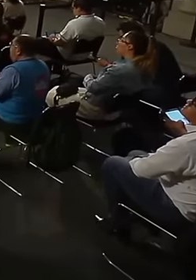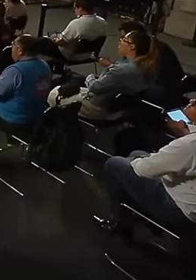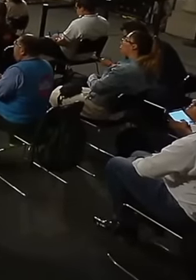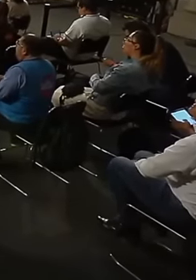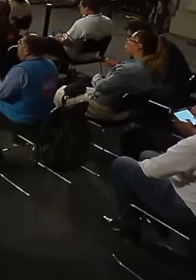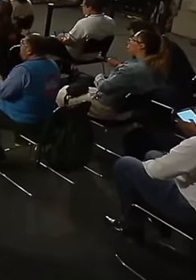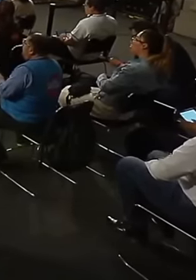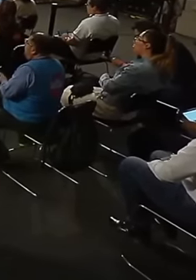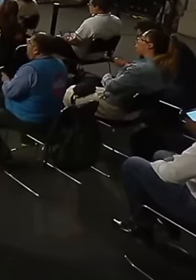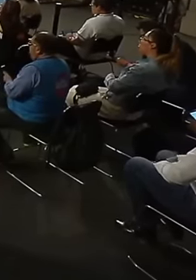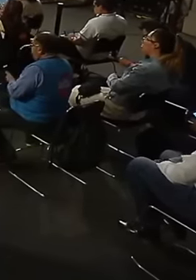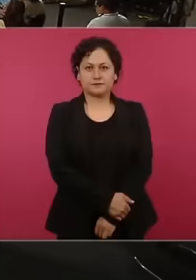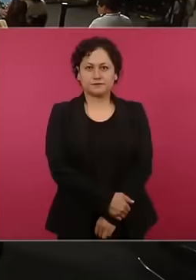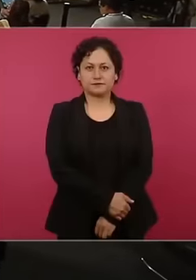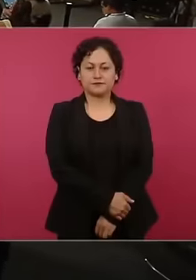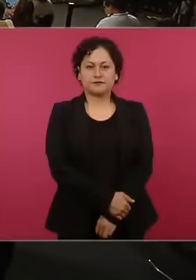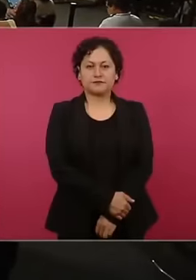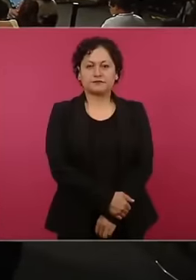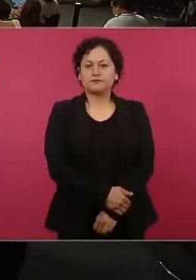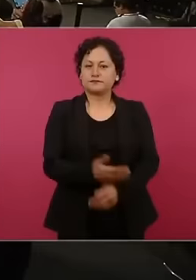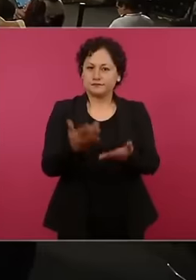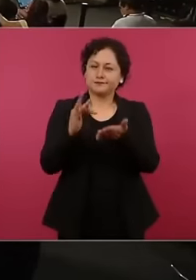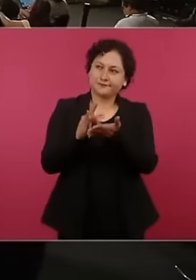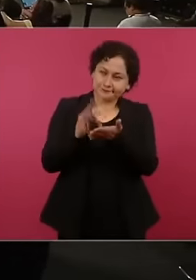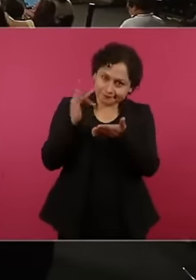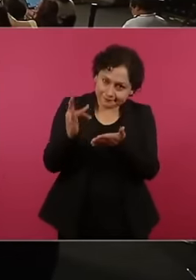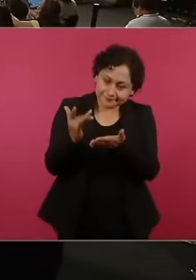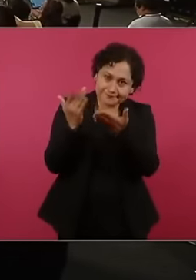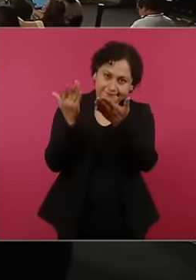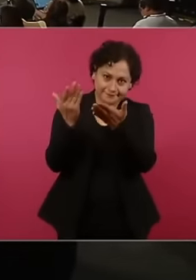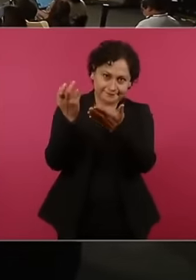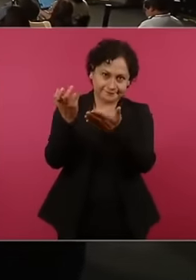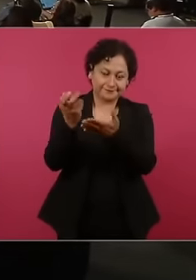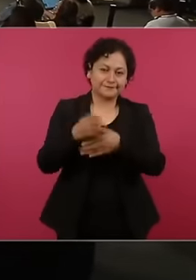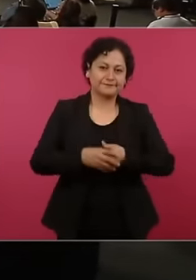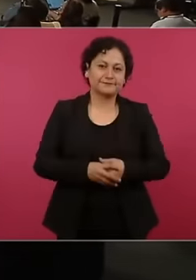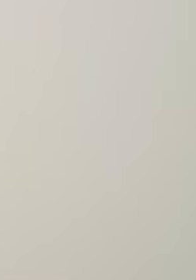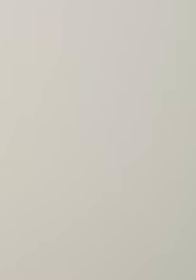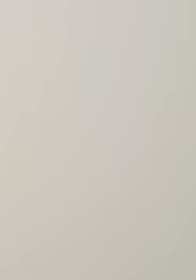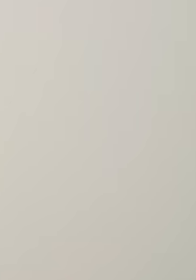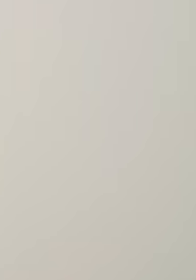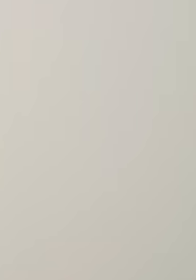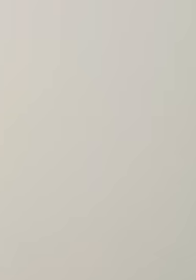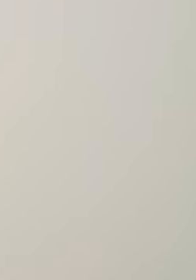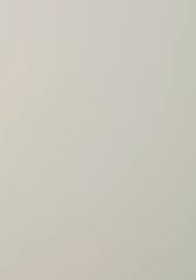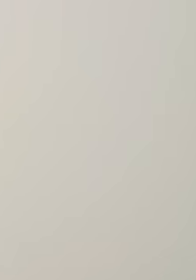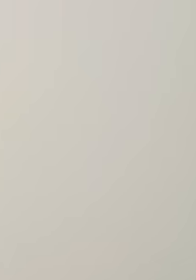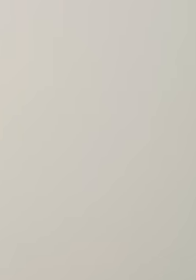gave another good news for the teachers of Mexico, increasing the salaries of all